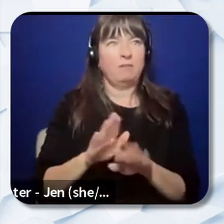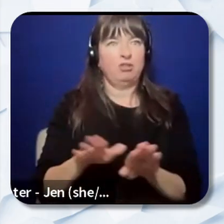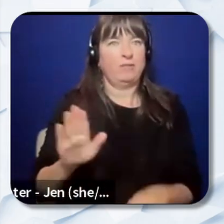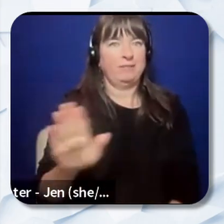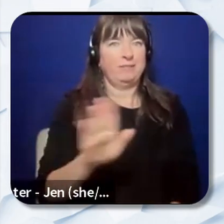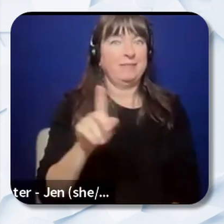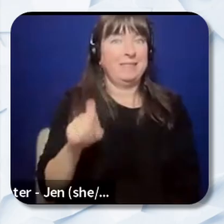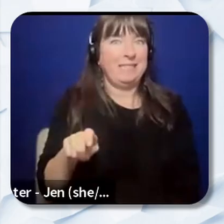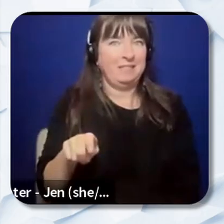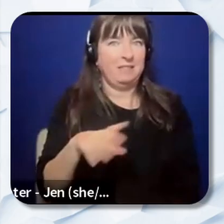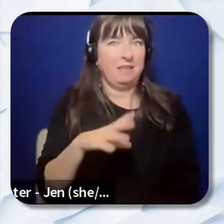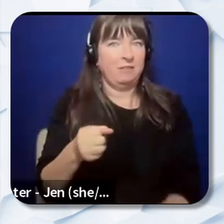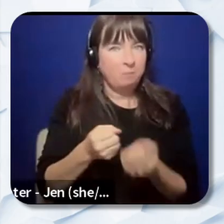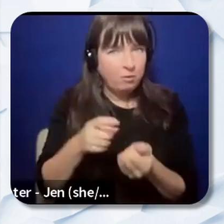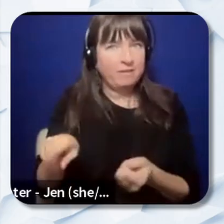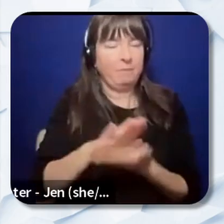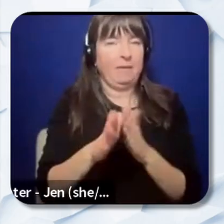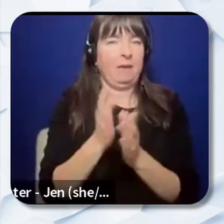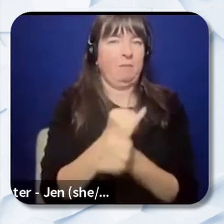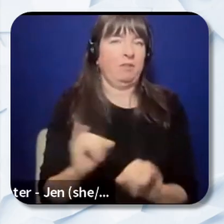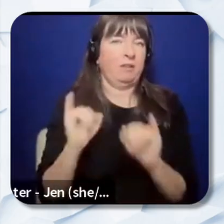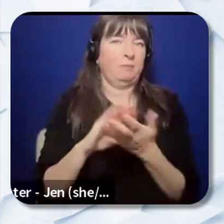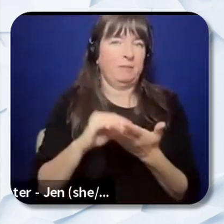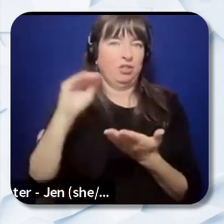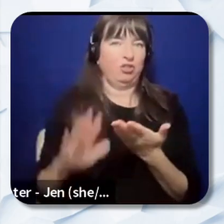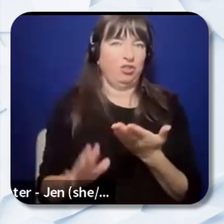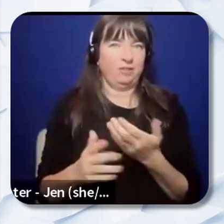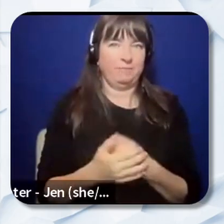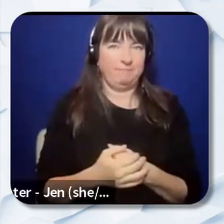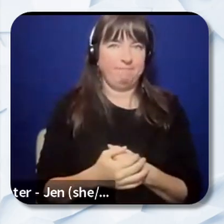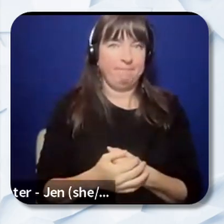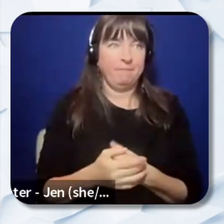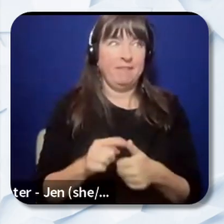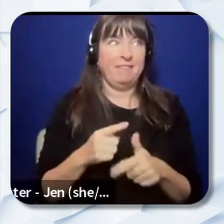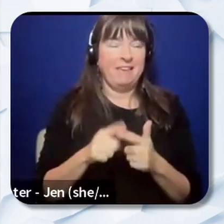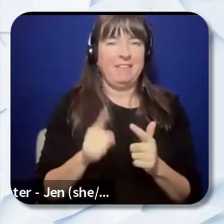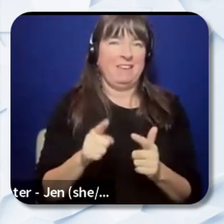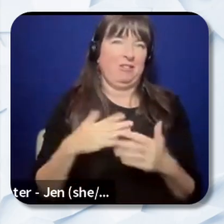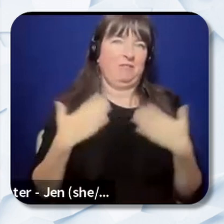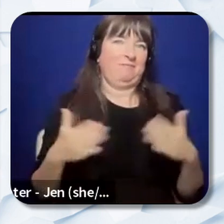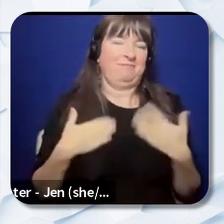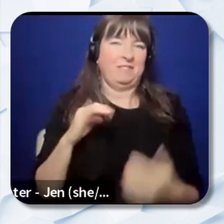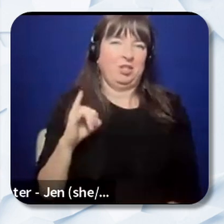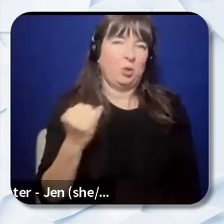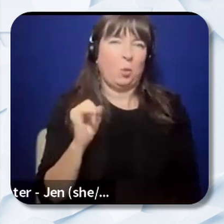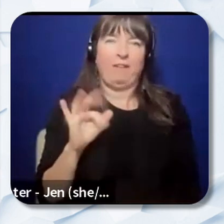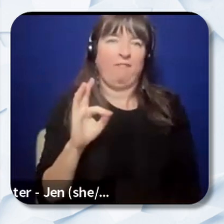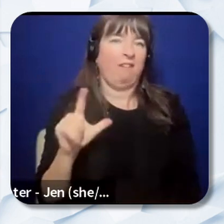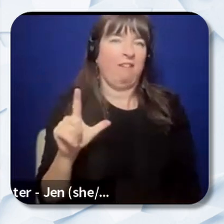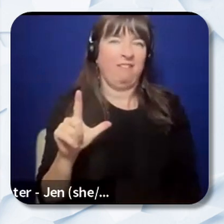supporting them to be autonomous learners because then they're joyful and the the the consequence